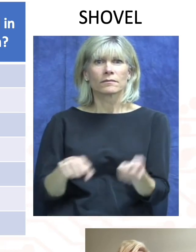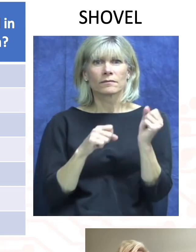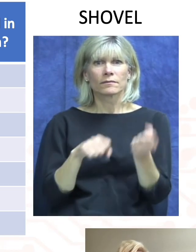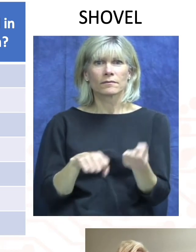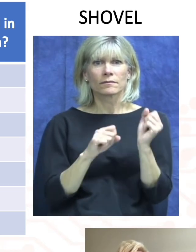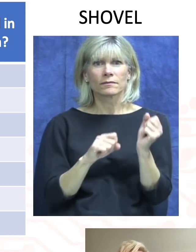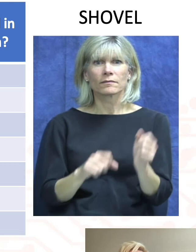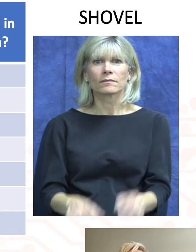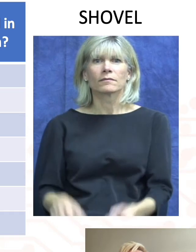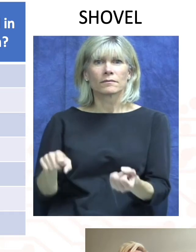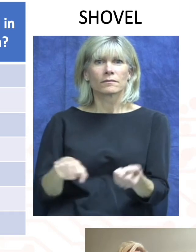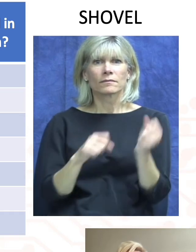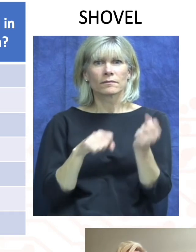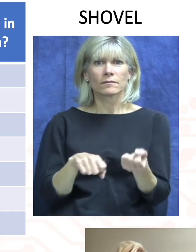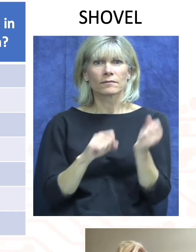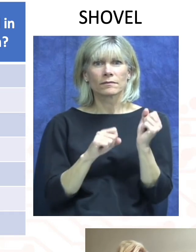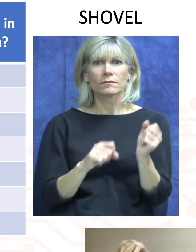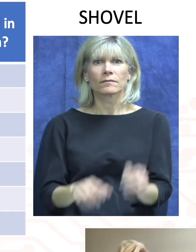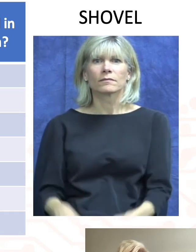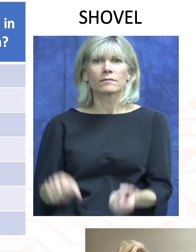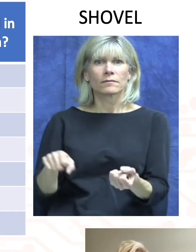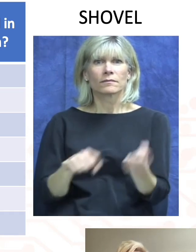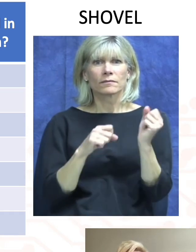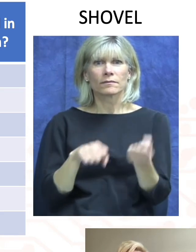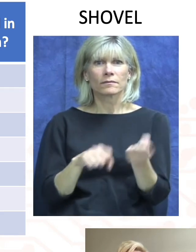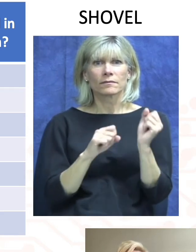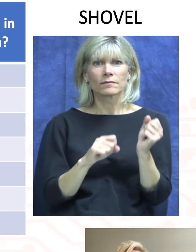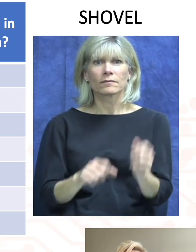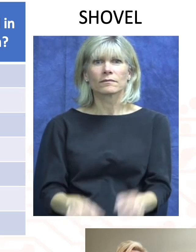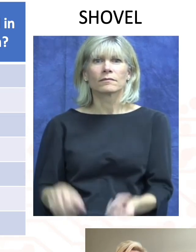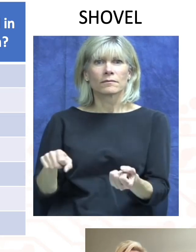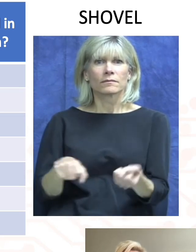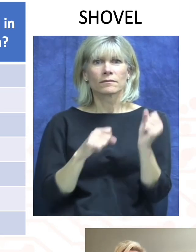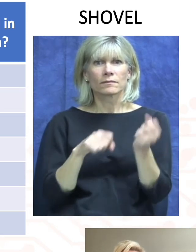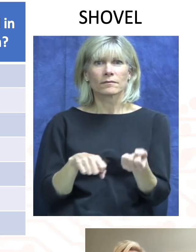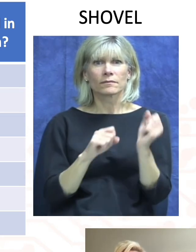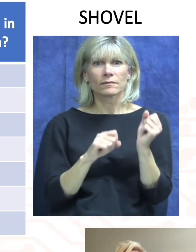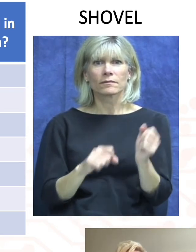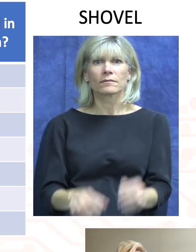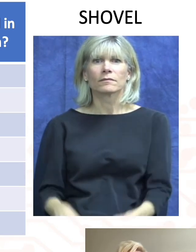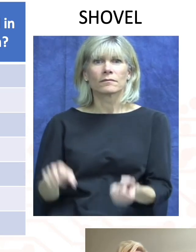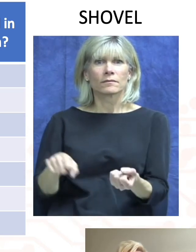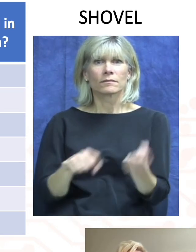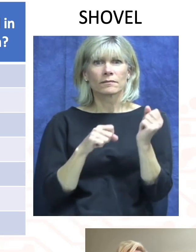depicted in the corresponding ASL sign. So for example, the features "has a handle"